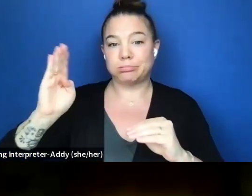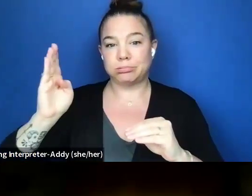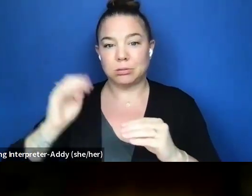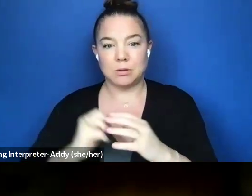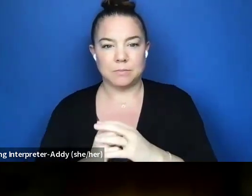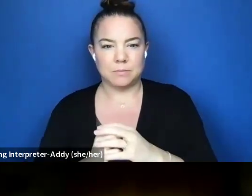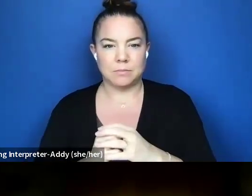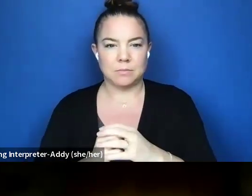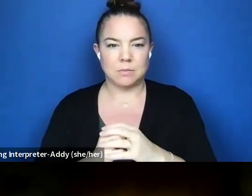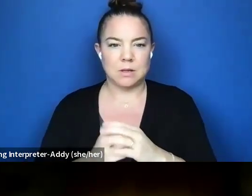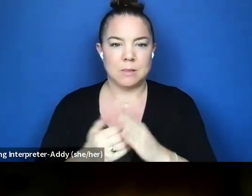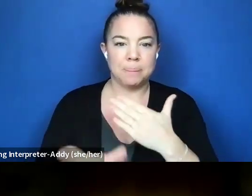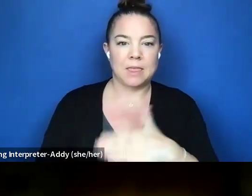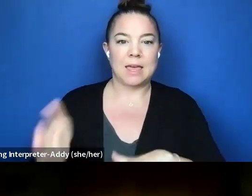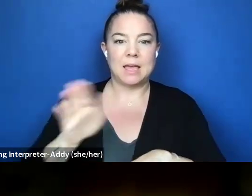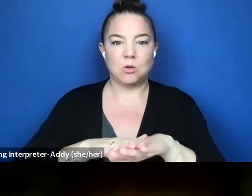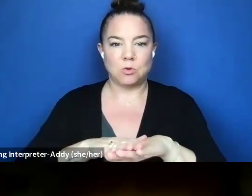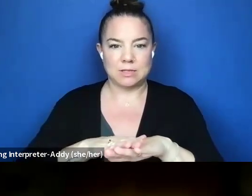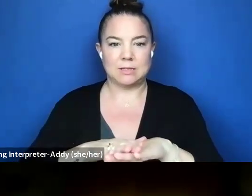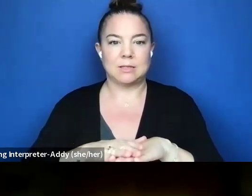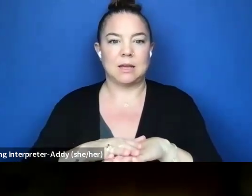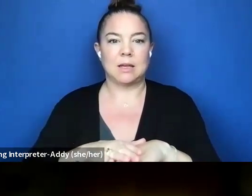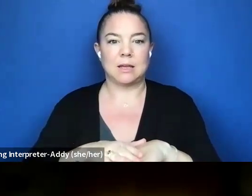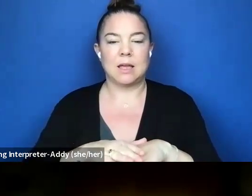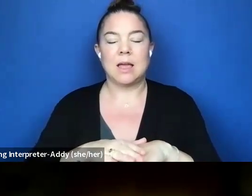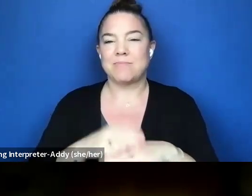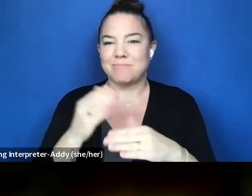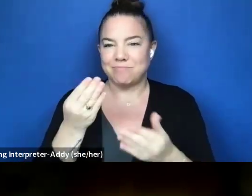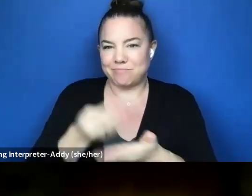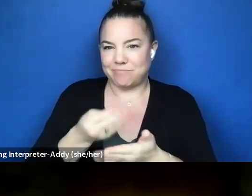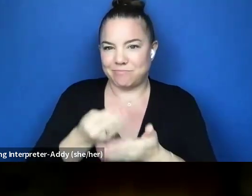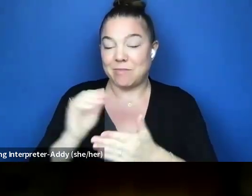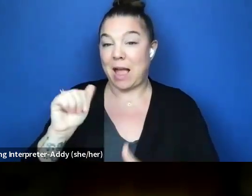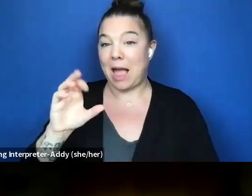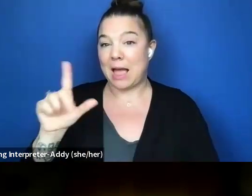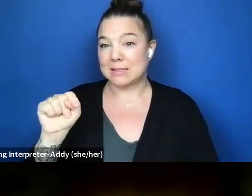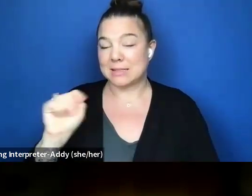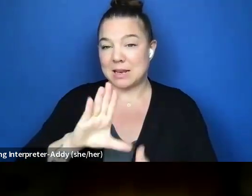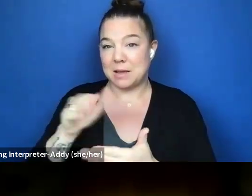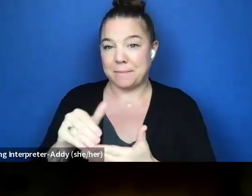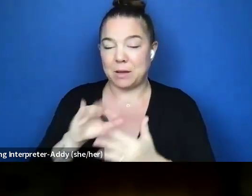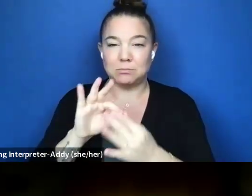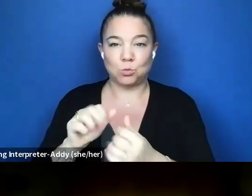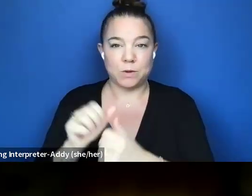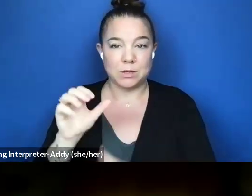Don Posh: increasing the asset amount Don Posh: on social security to